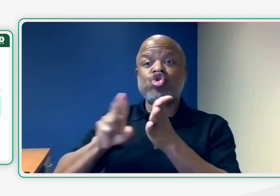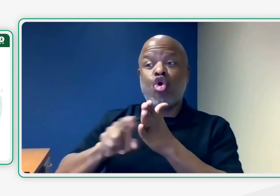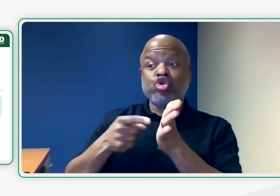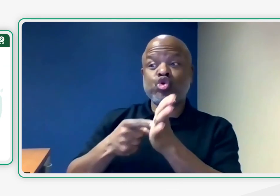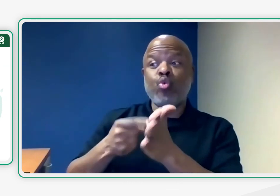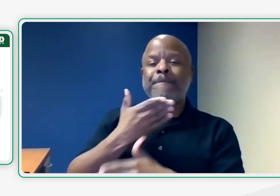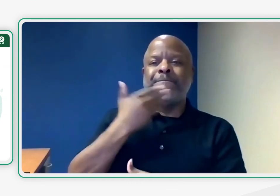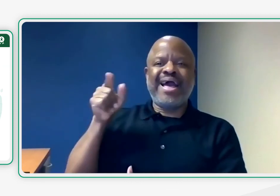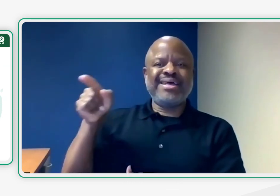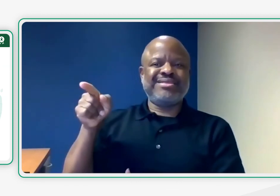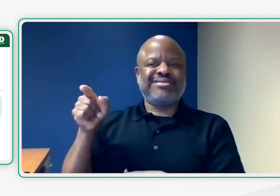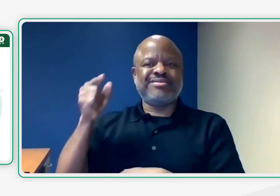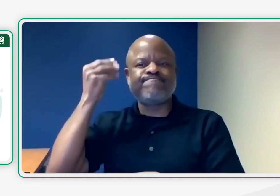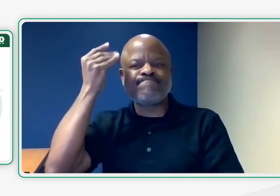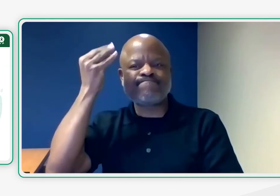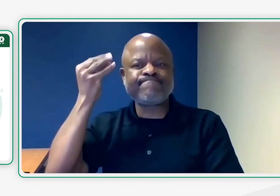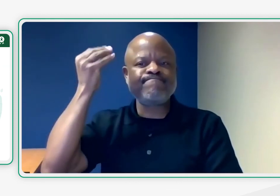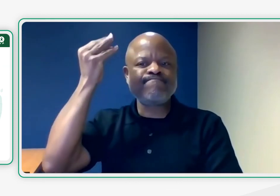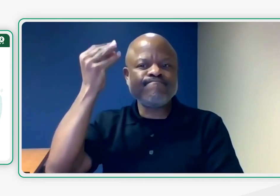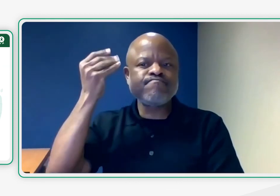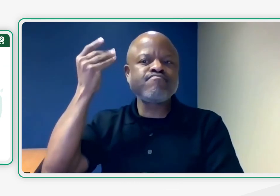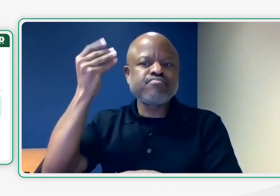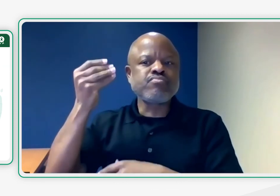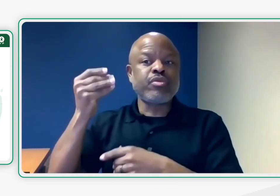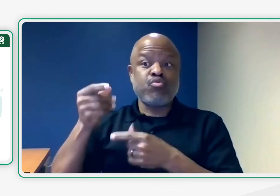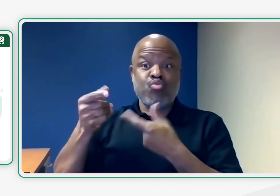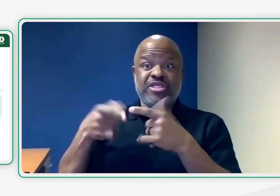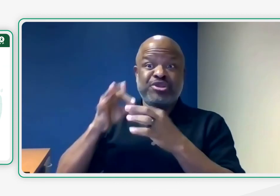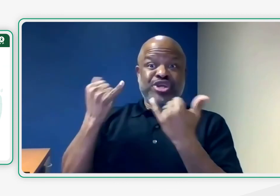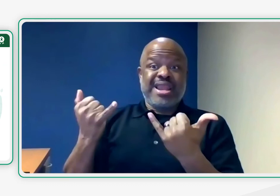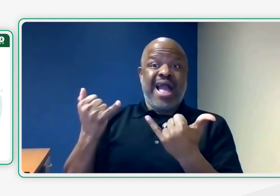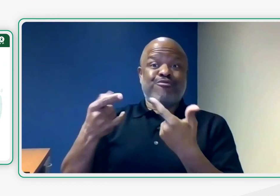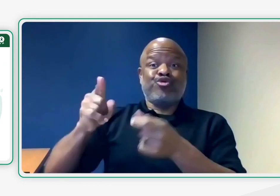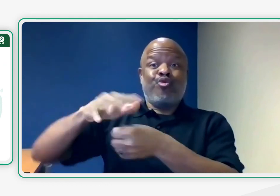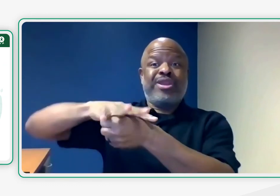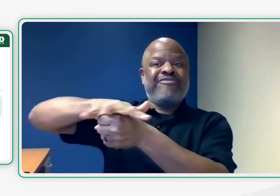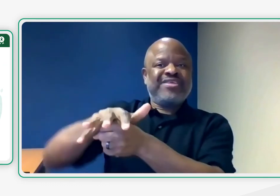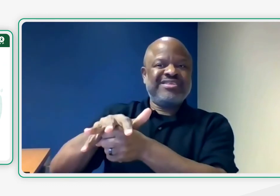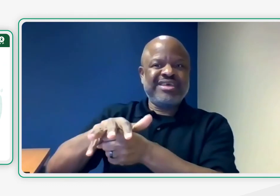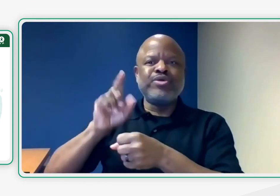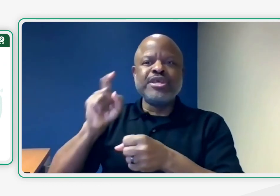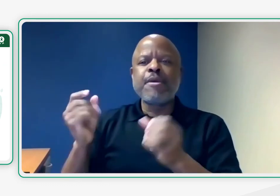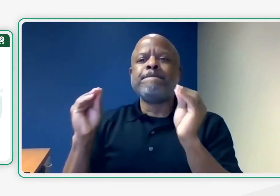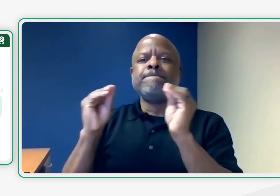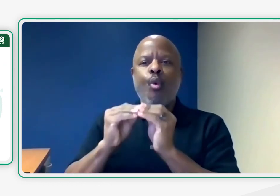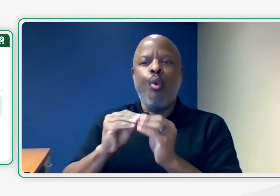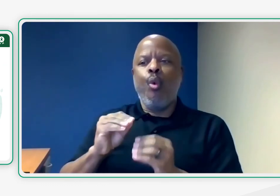and the reflective response. And research shows that the reflective thinking system